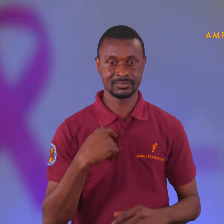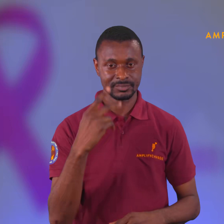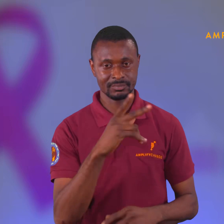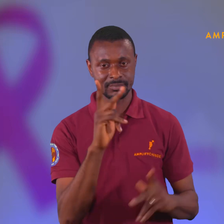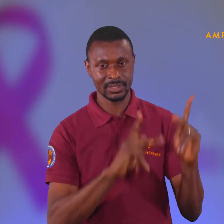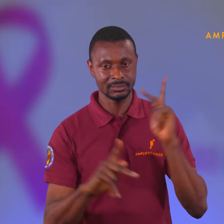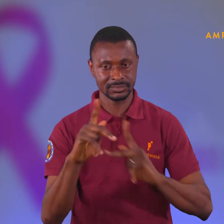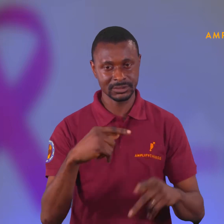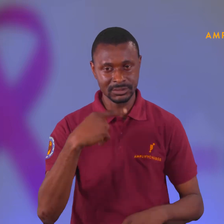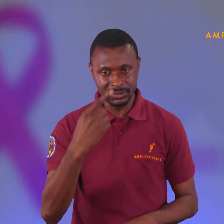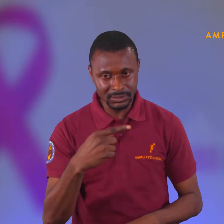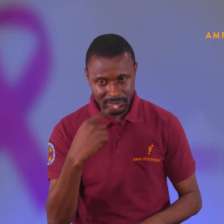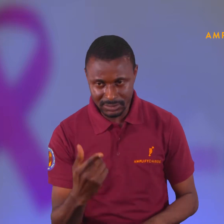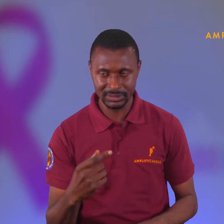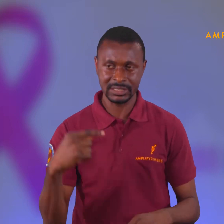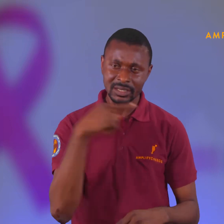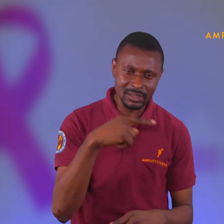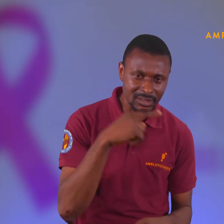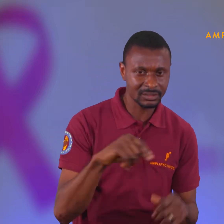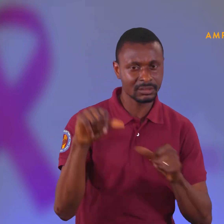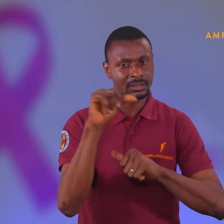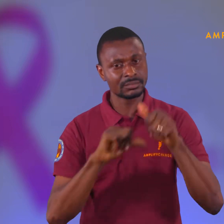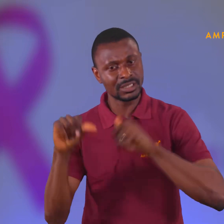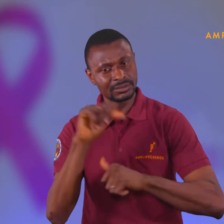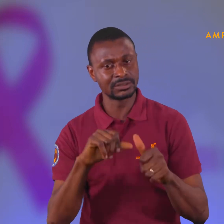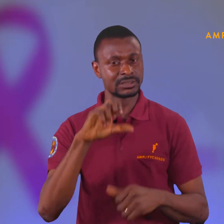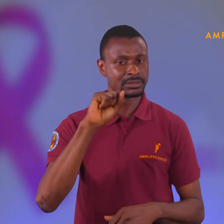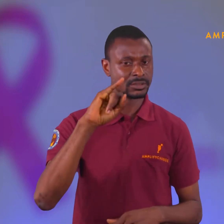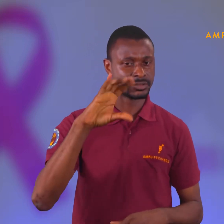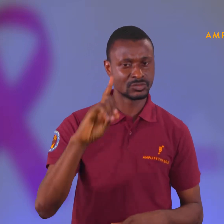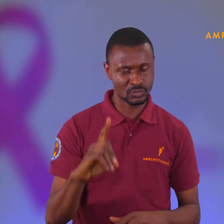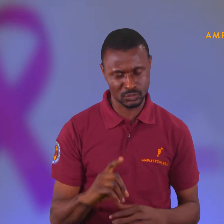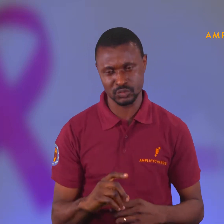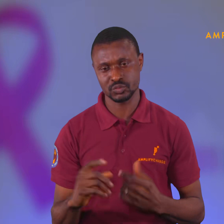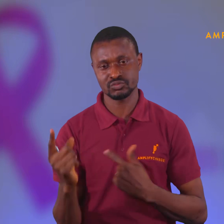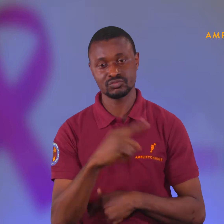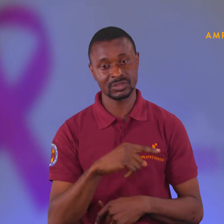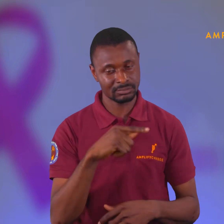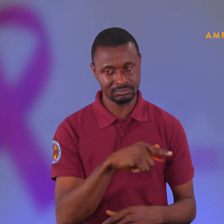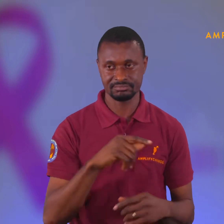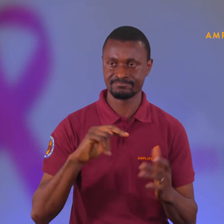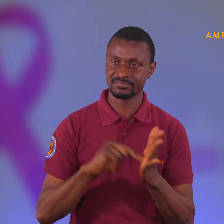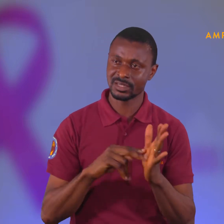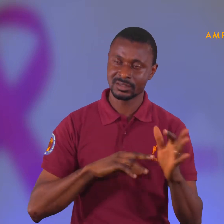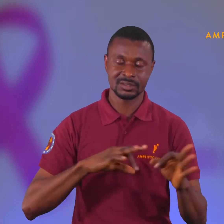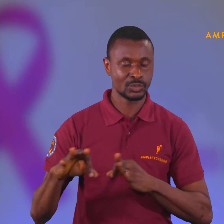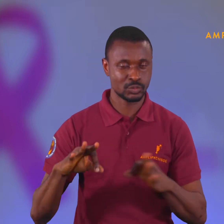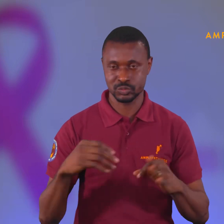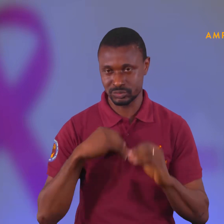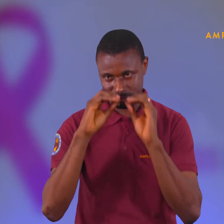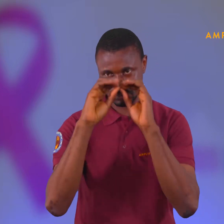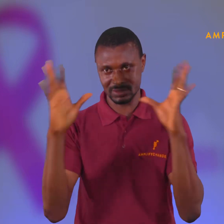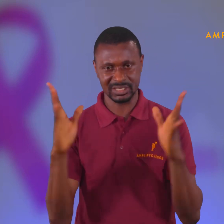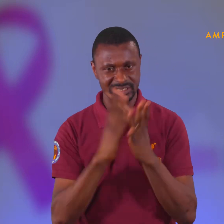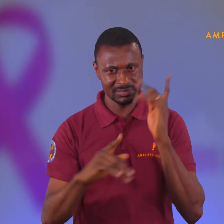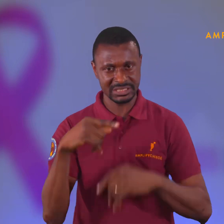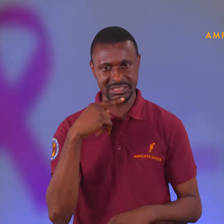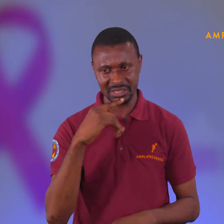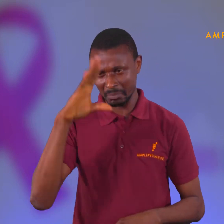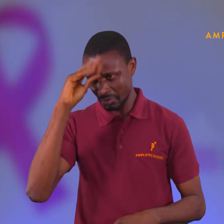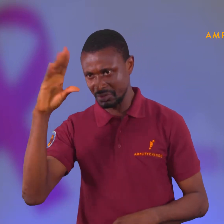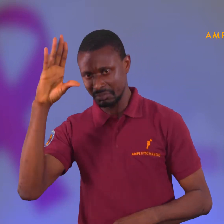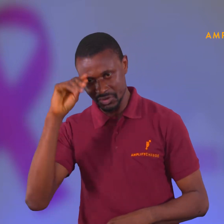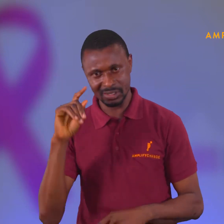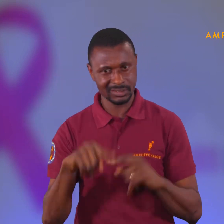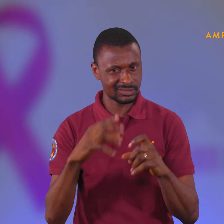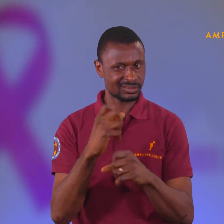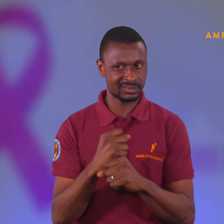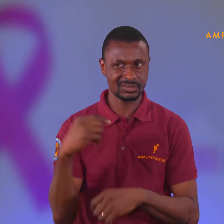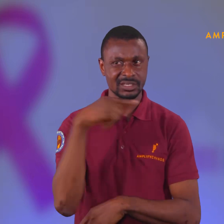A lot of people have misconceptions about STI/STDs. Some think homosexuals cannot spread or get infected with STI/STDs. We have learnt that it is false.